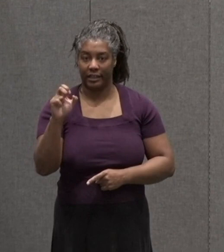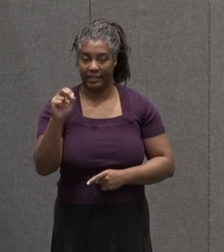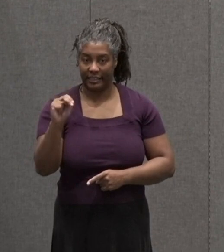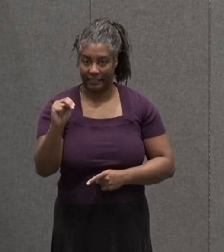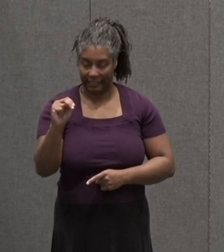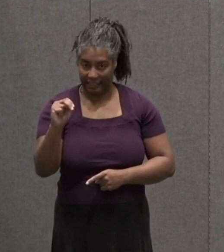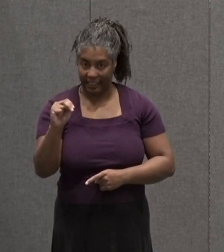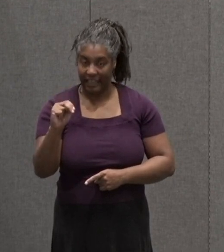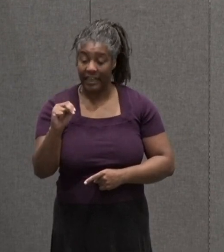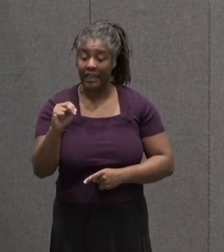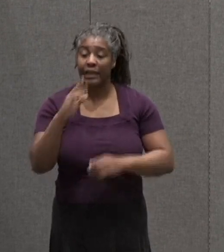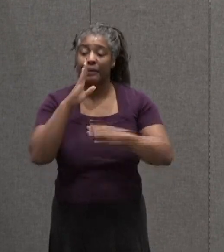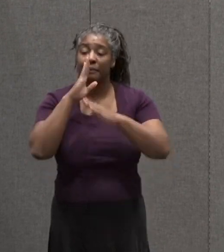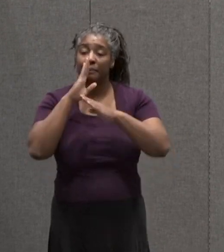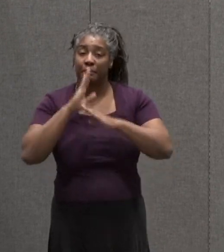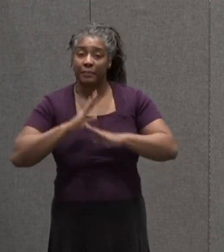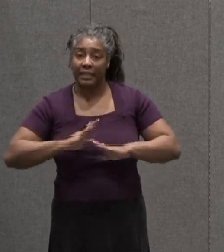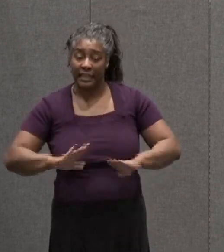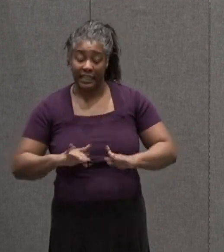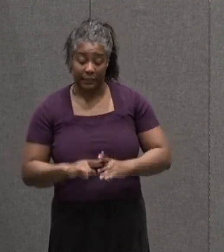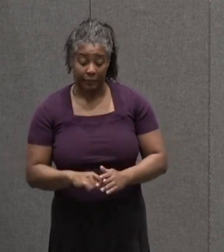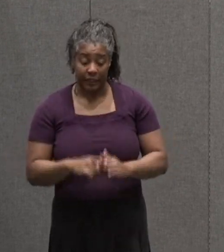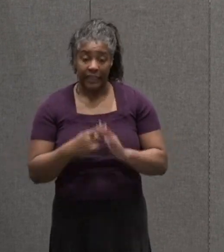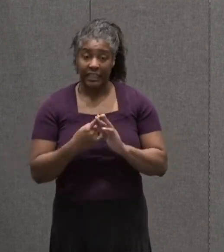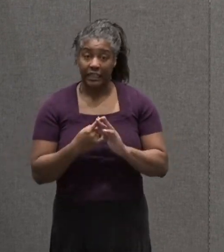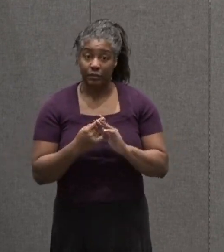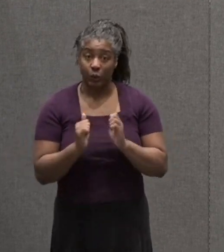How we're gonna do this is I'll invite you to touch each